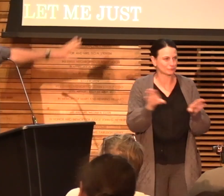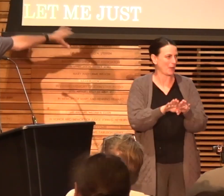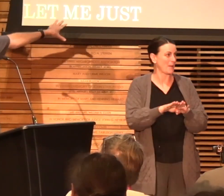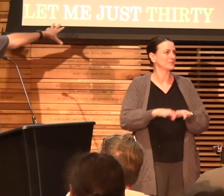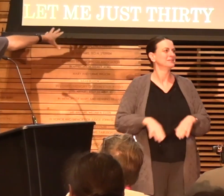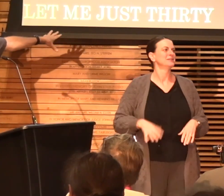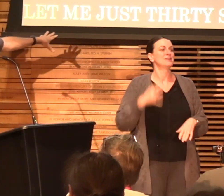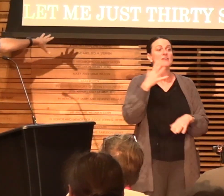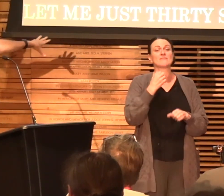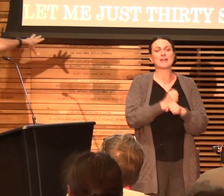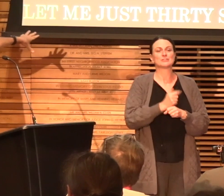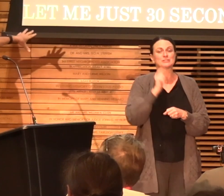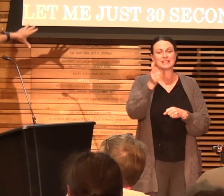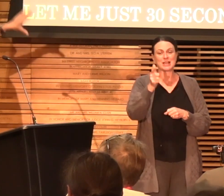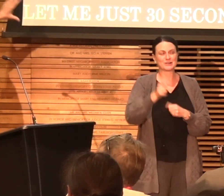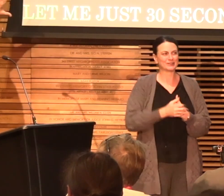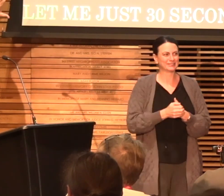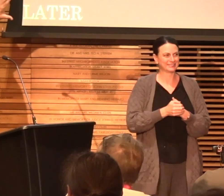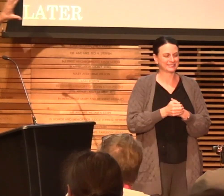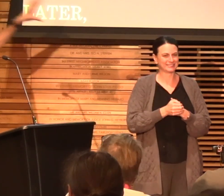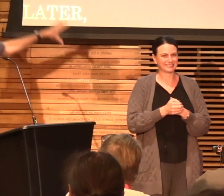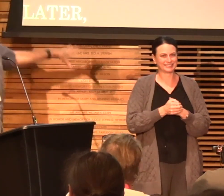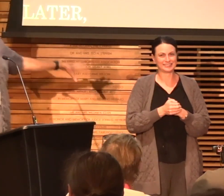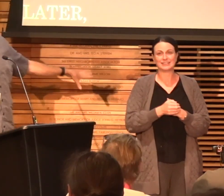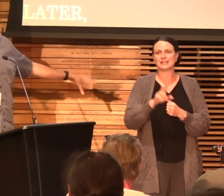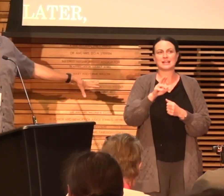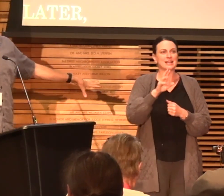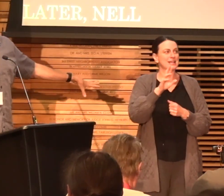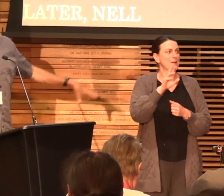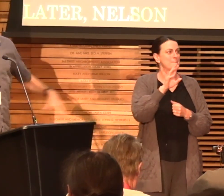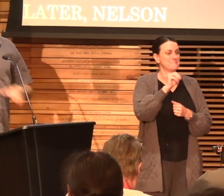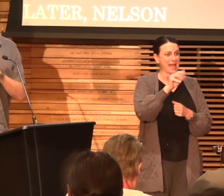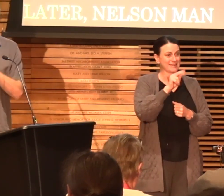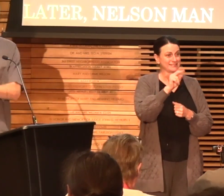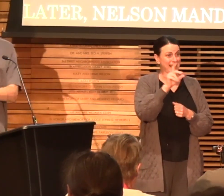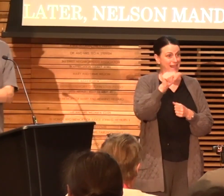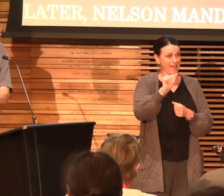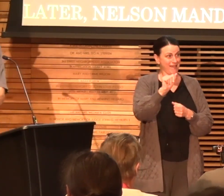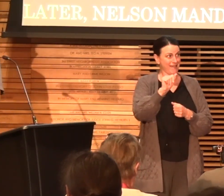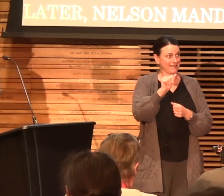Five years later, Nelson Mandela, the African National Congress